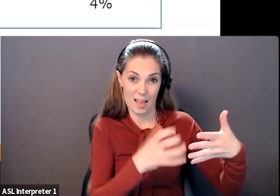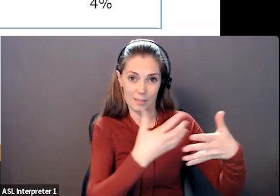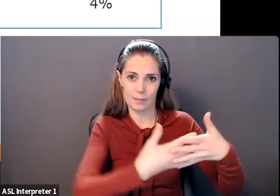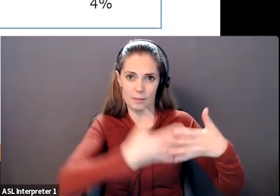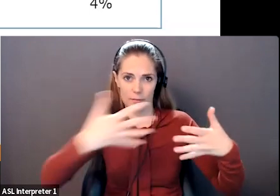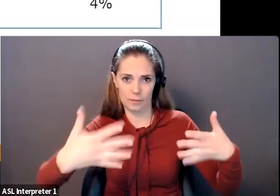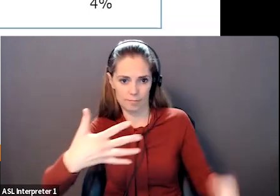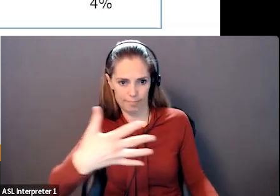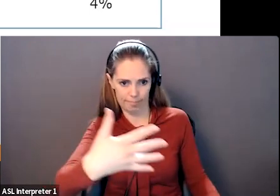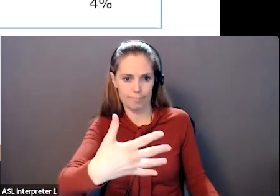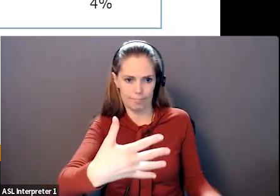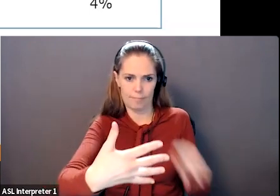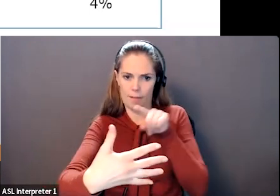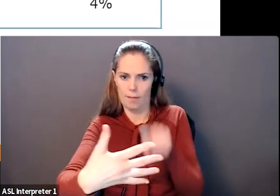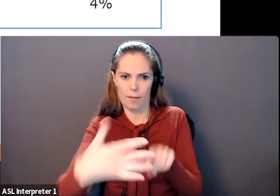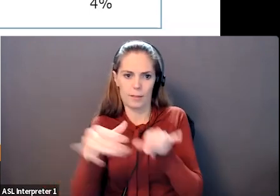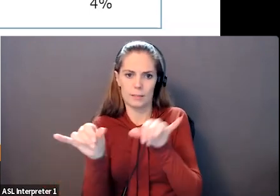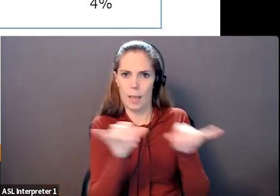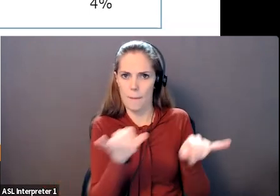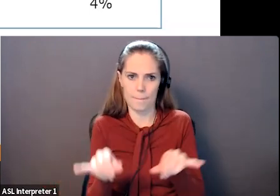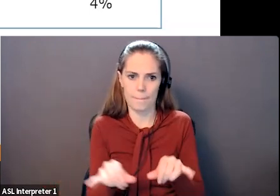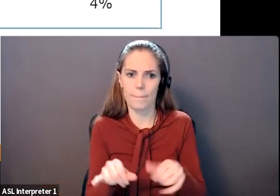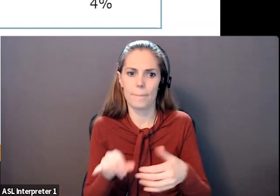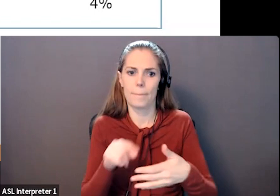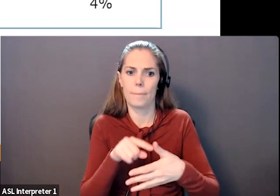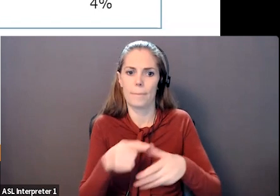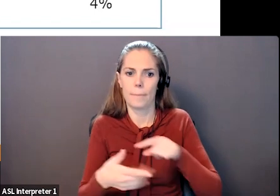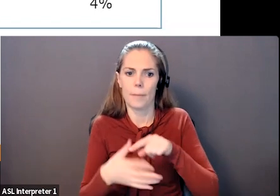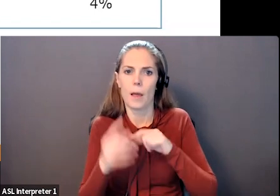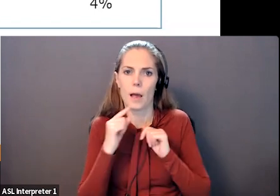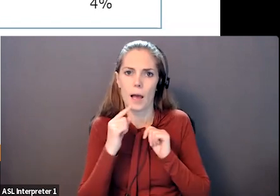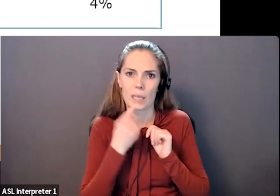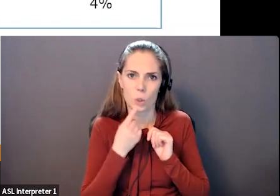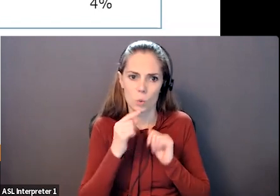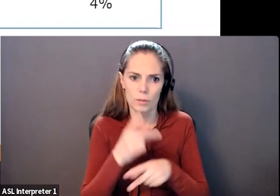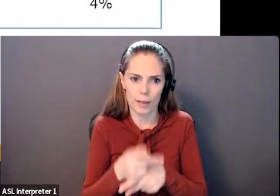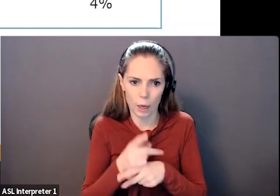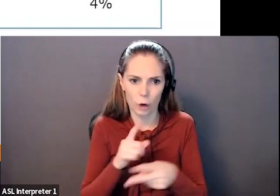long-term care and public school districts roughly the same breakdown. You can see there that they